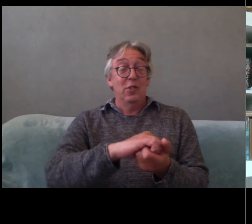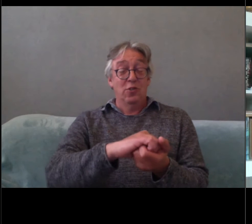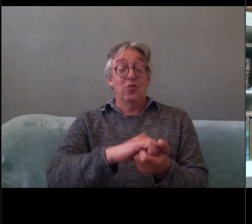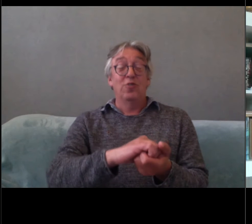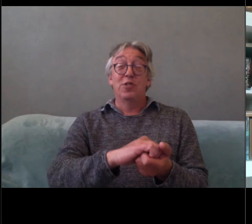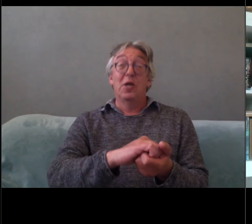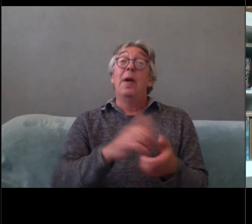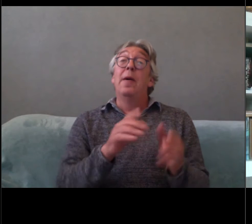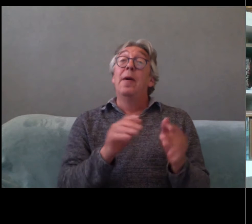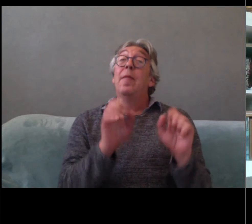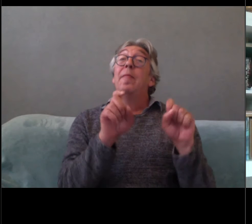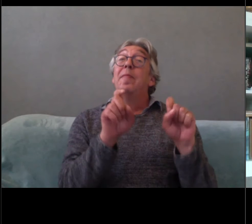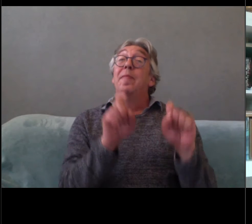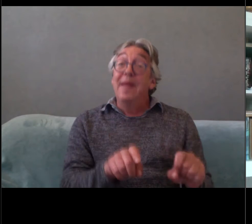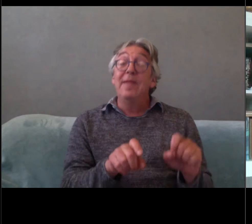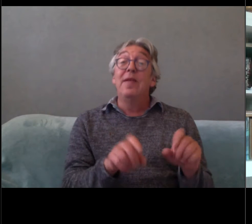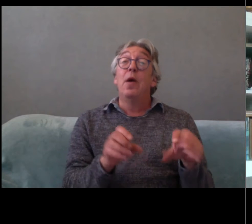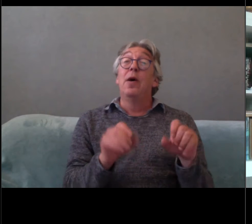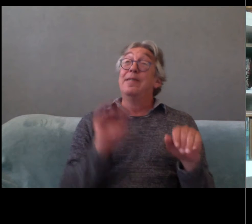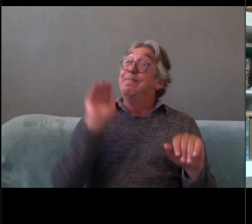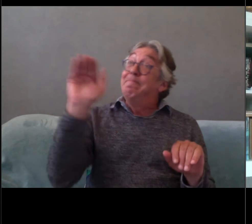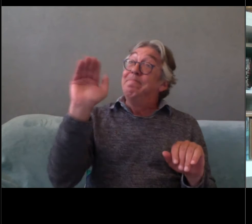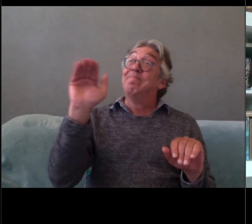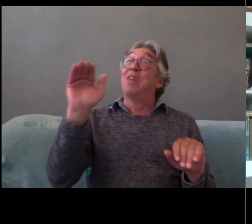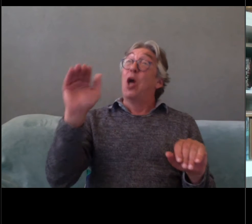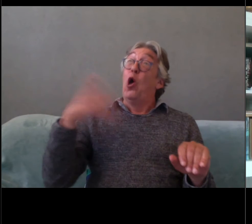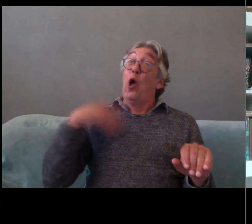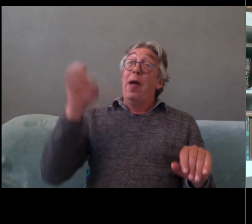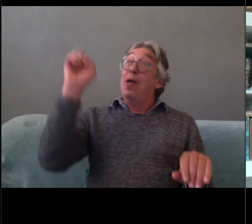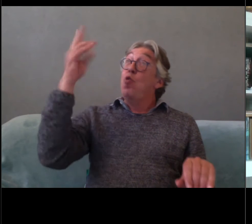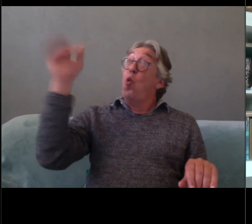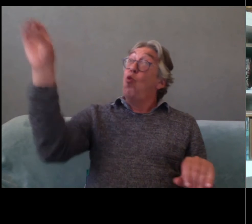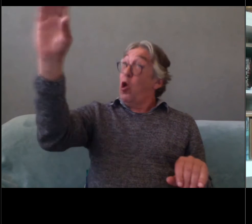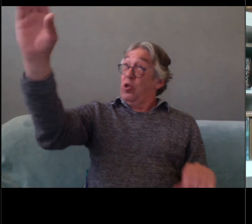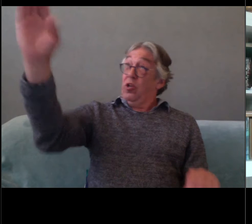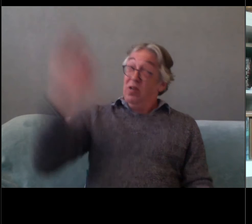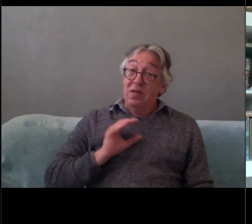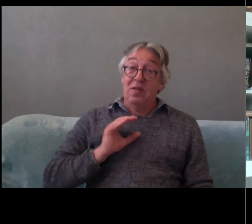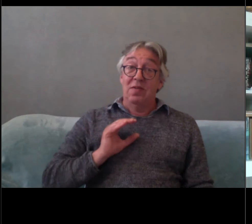and still our government said yes, that is okay, we agree with you.